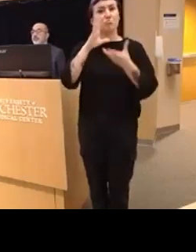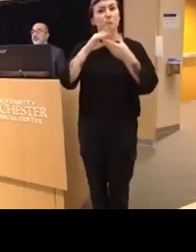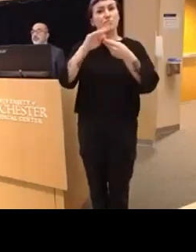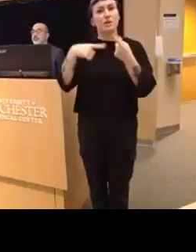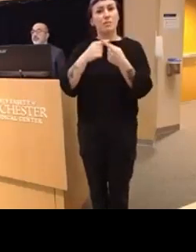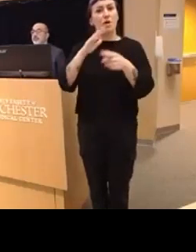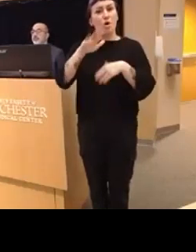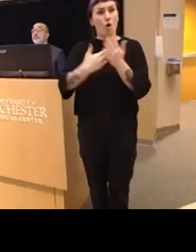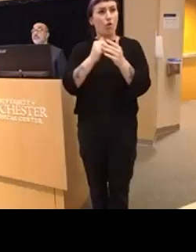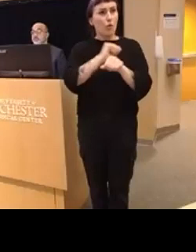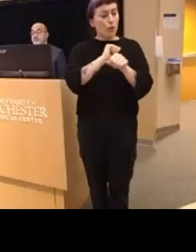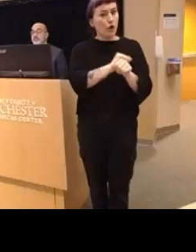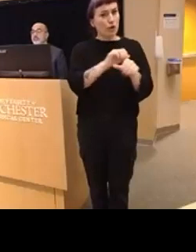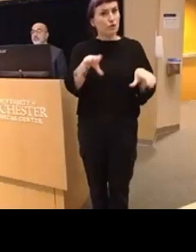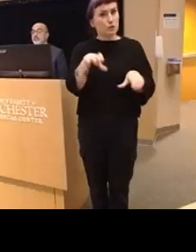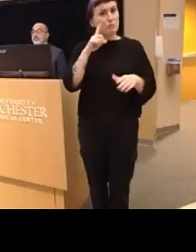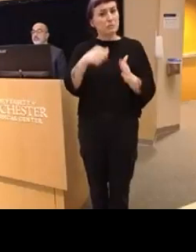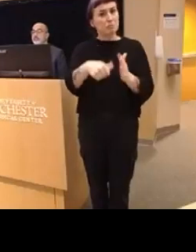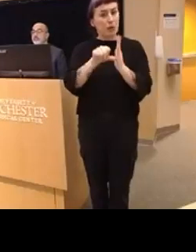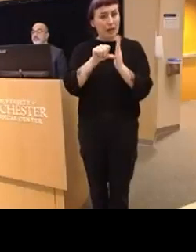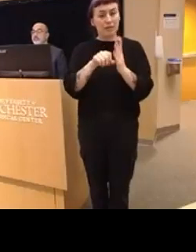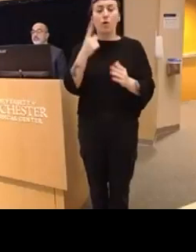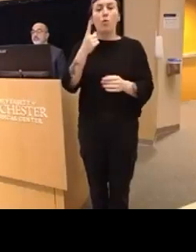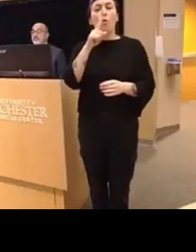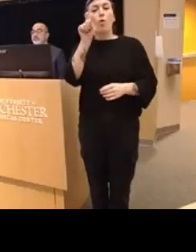was very impressive um so I have a question so one of the things I'm really interested in is